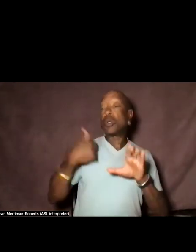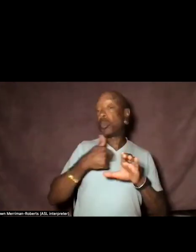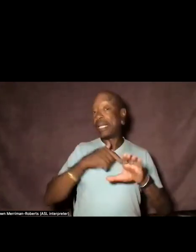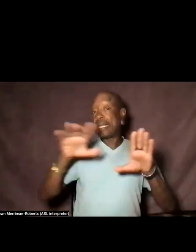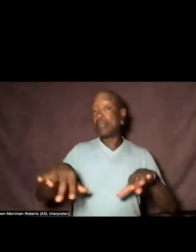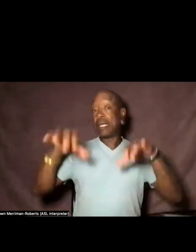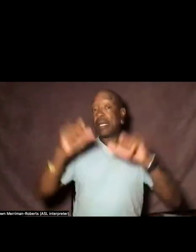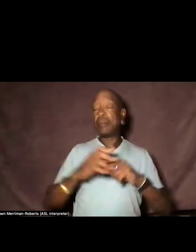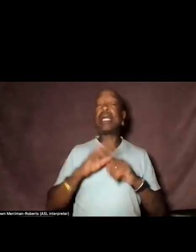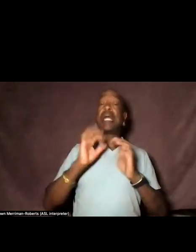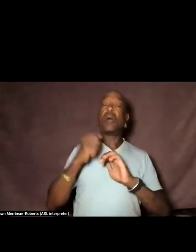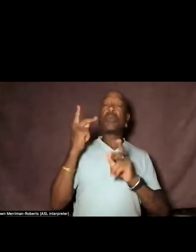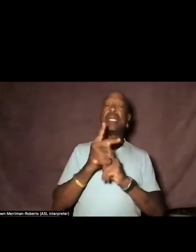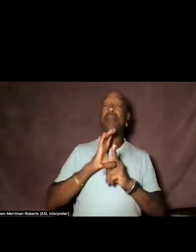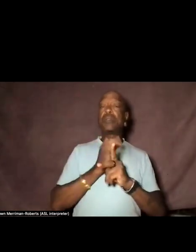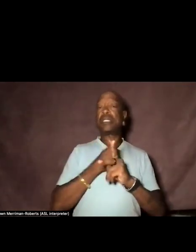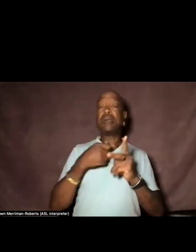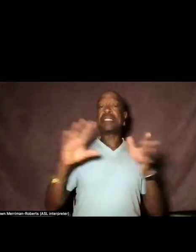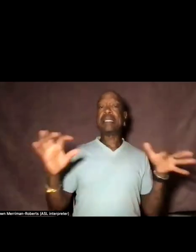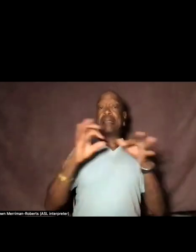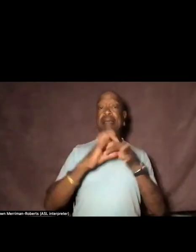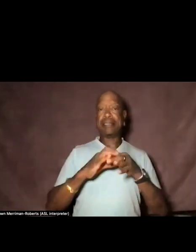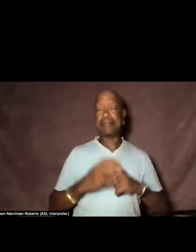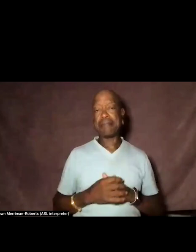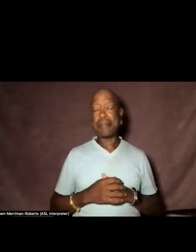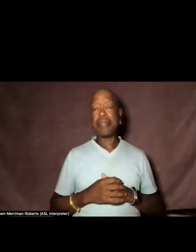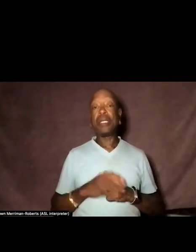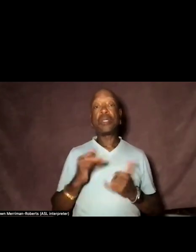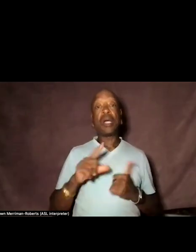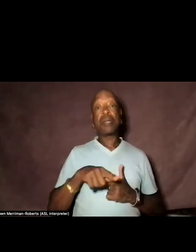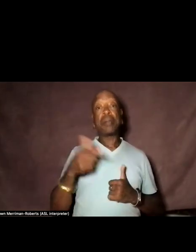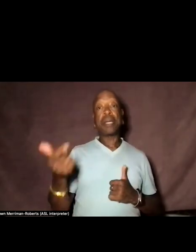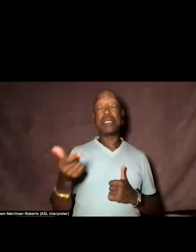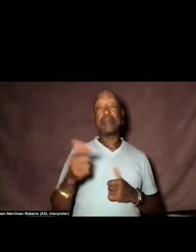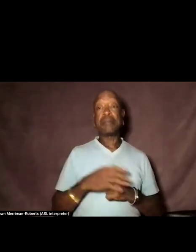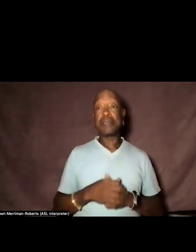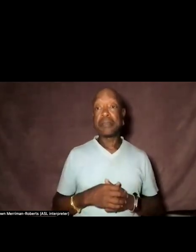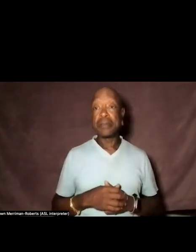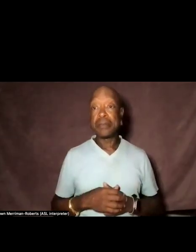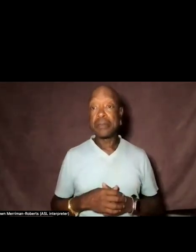we stay connected in this work and so I'm going to pass it over to Julie Lam from mask together